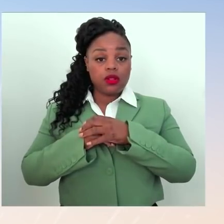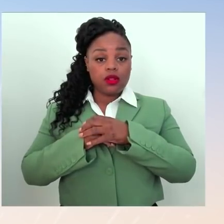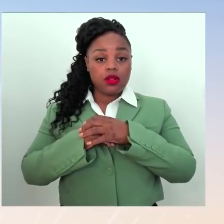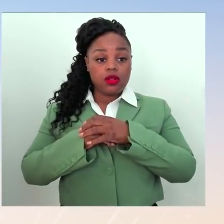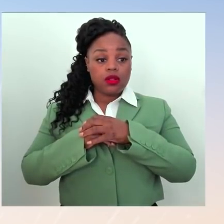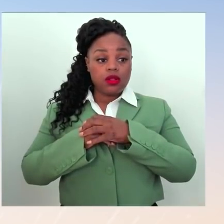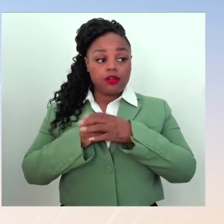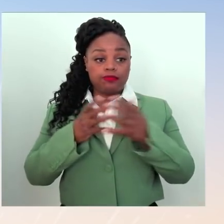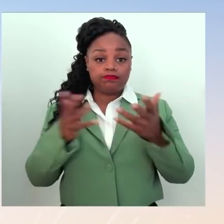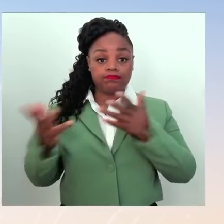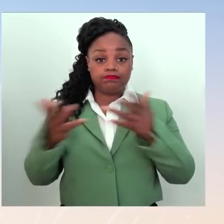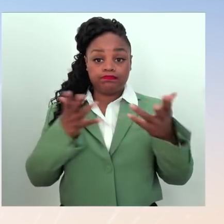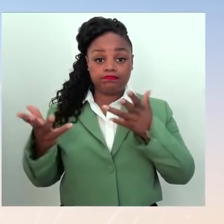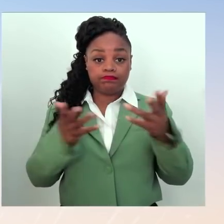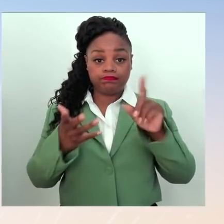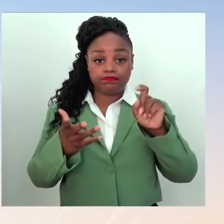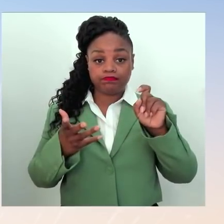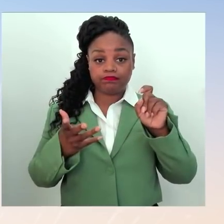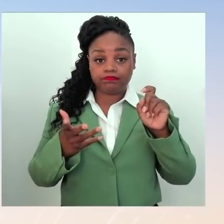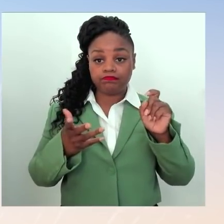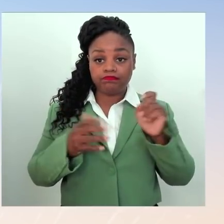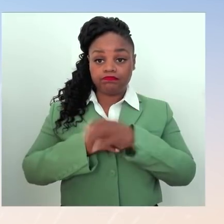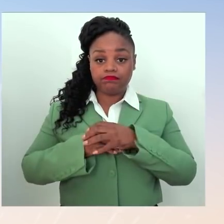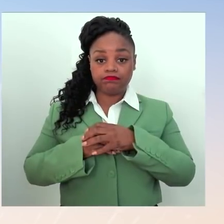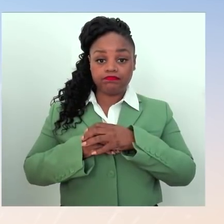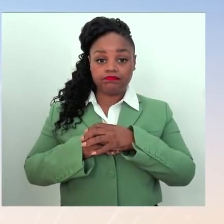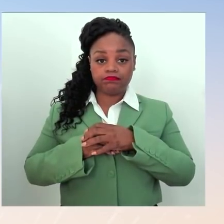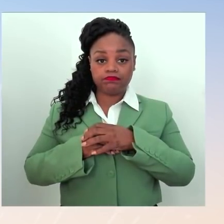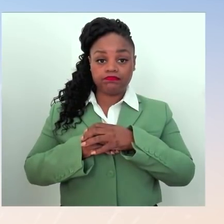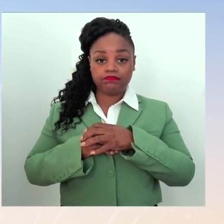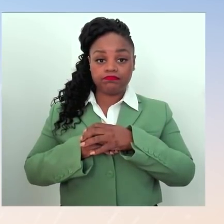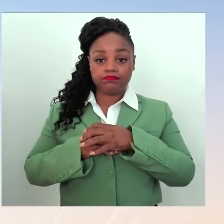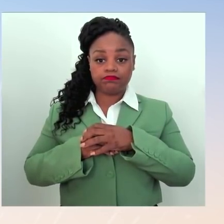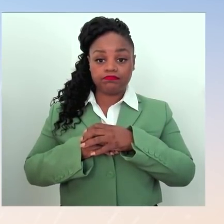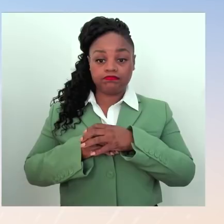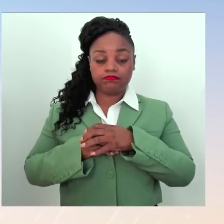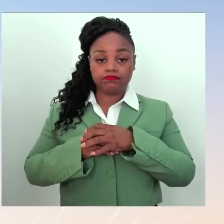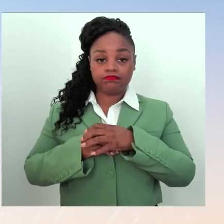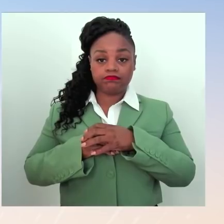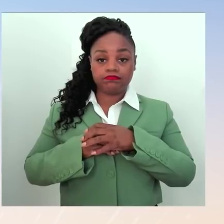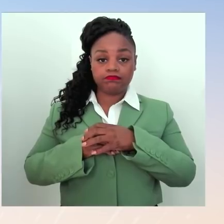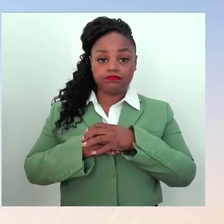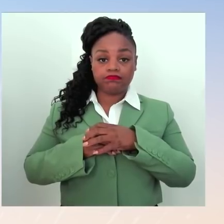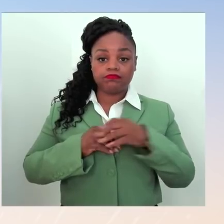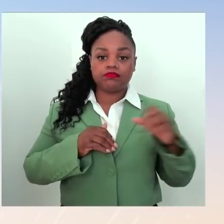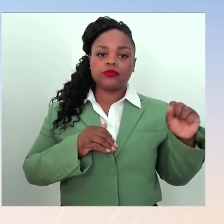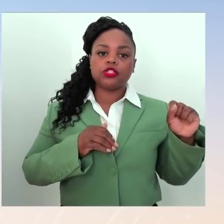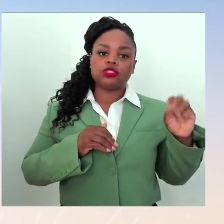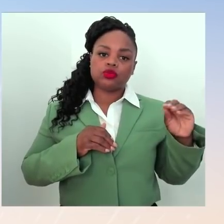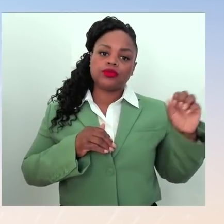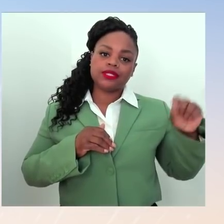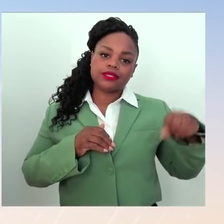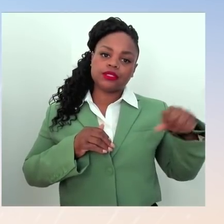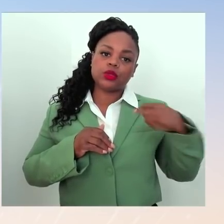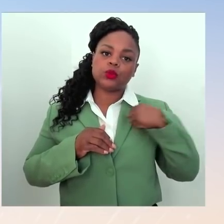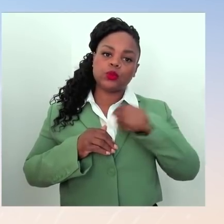or any other part of the world home, but they happen through different tracks. They're all a part of the conversation with Venezuela